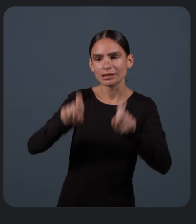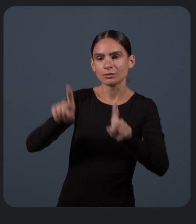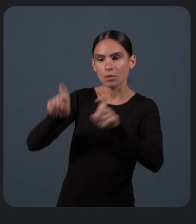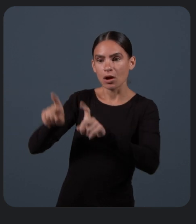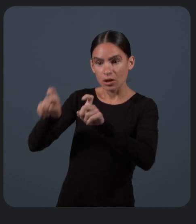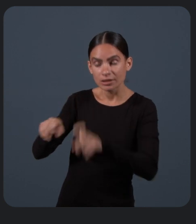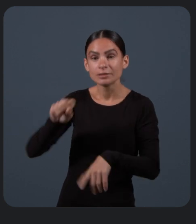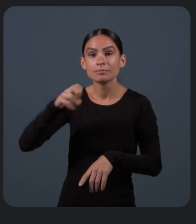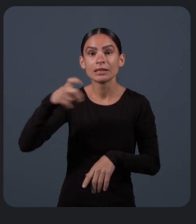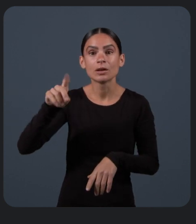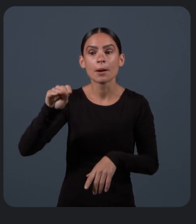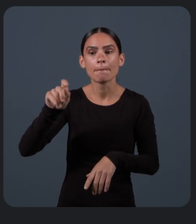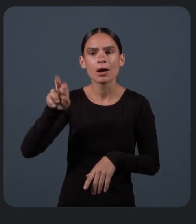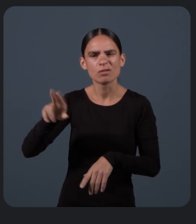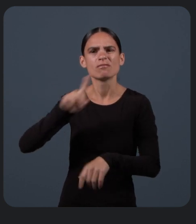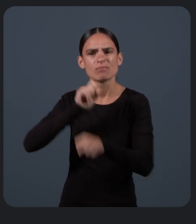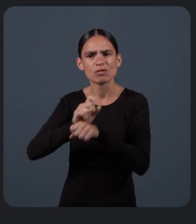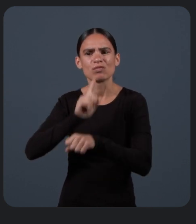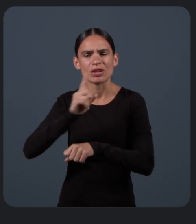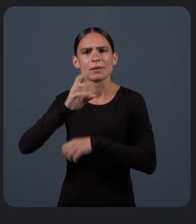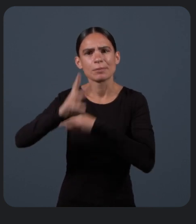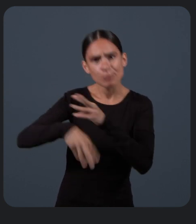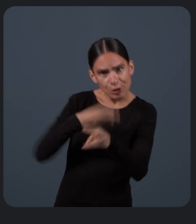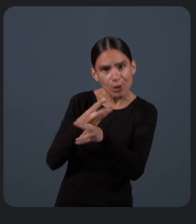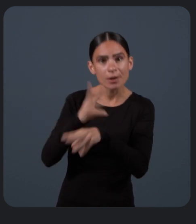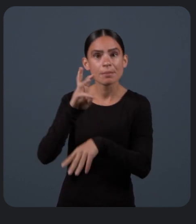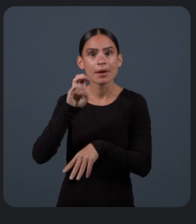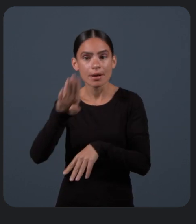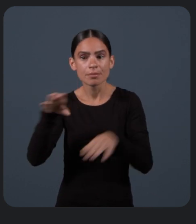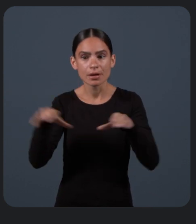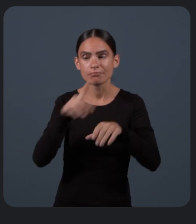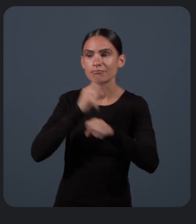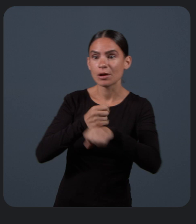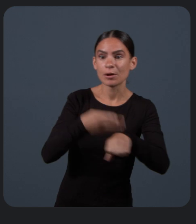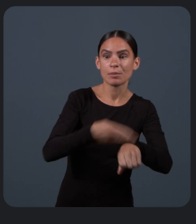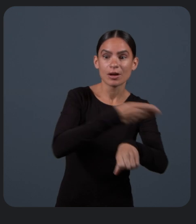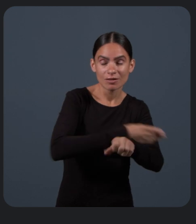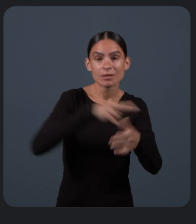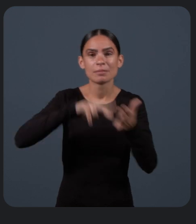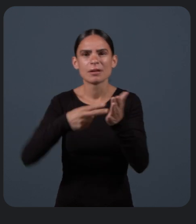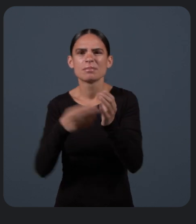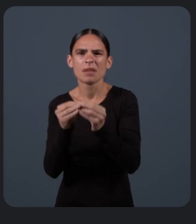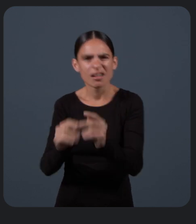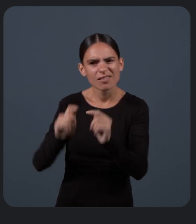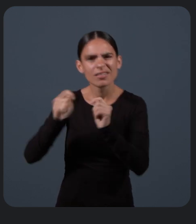performance, these improvements translate into faster experiences for you and your users.